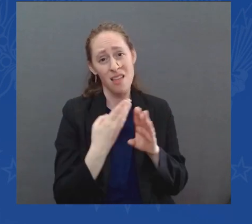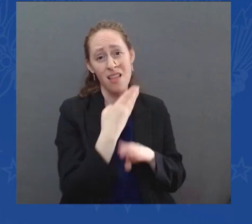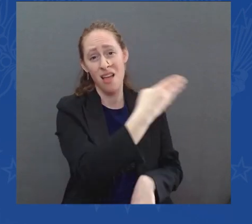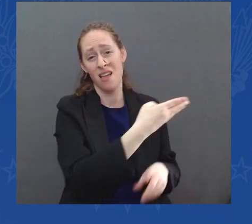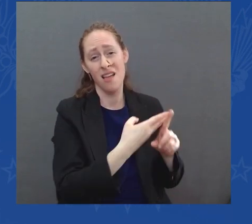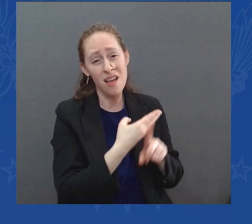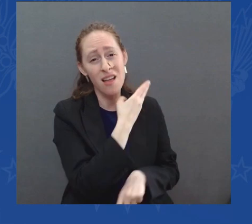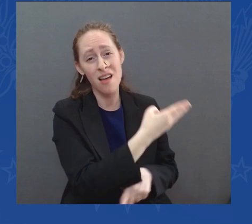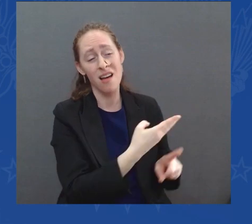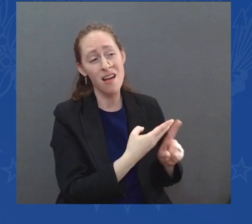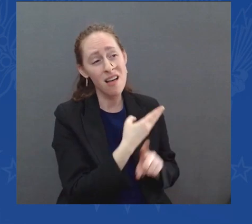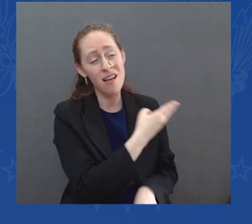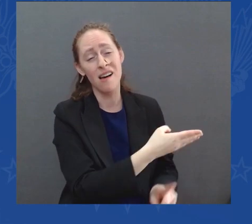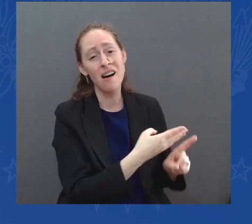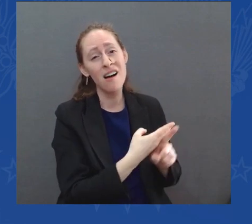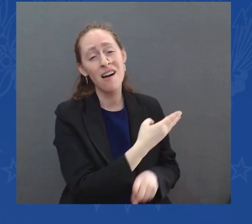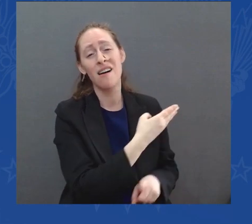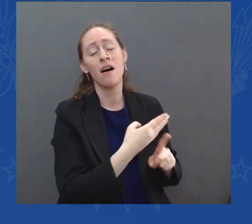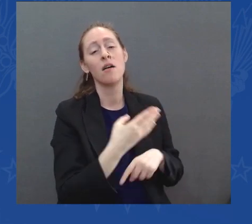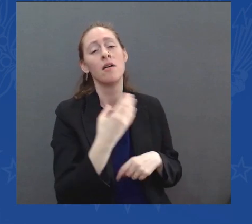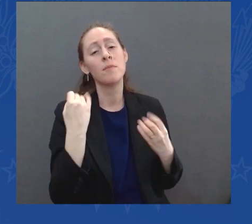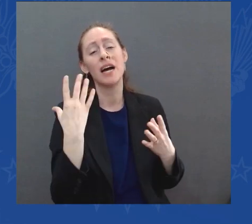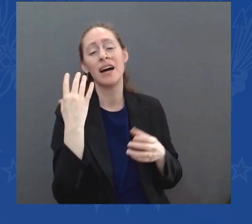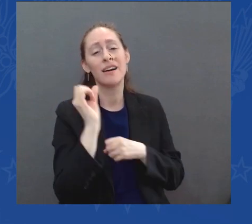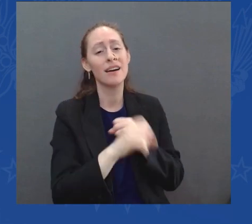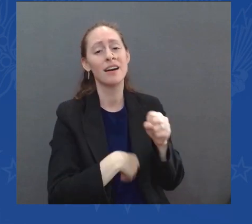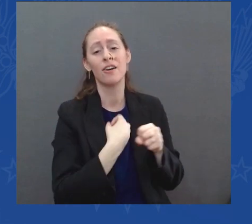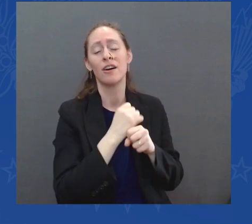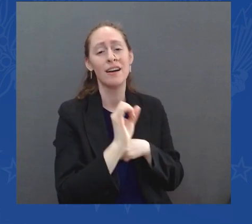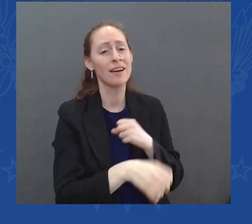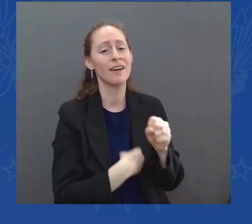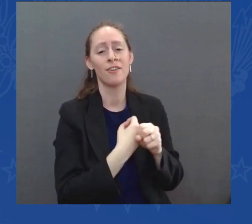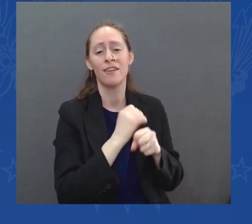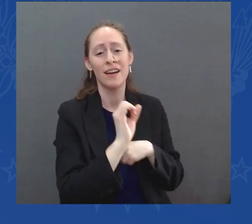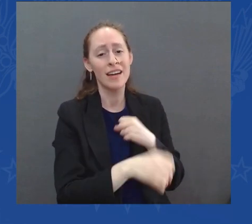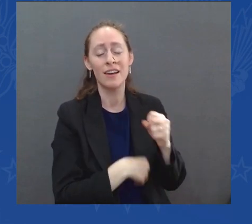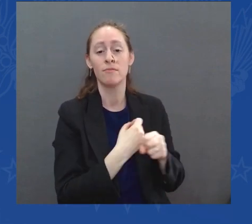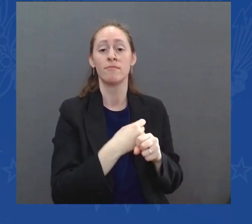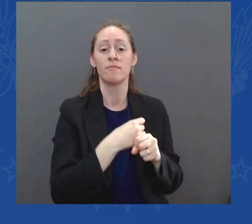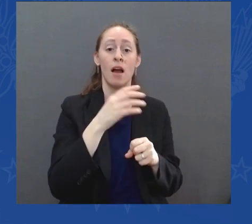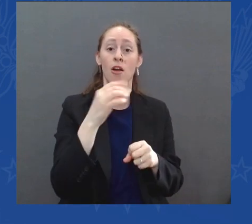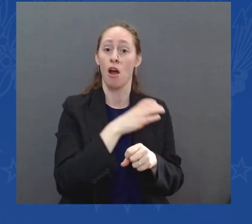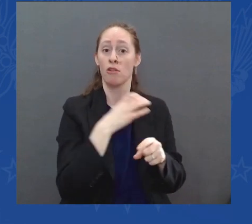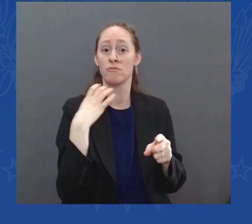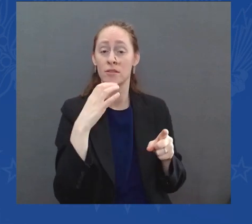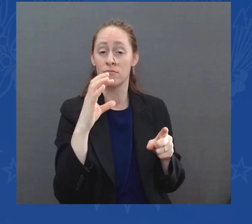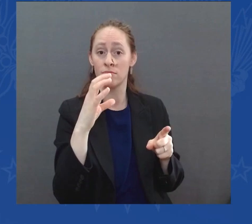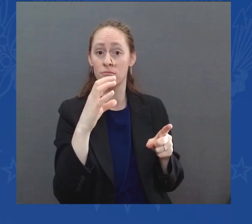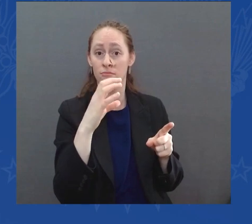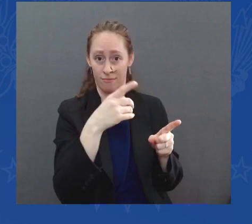Congressman Rush, you have dedicated your career to guiding our nation toward justice and I thank you.